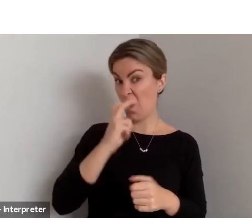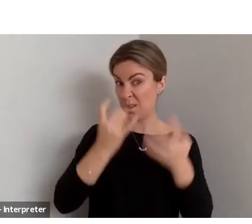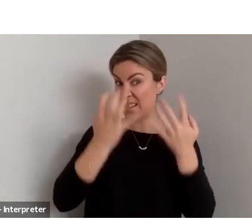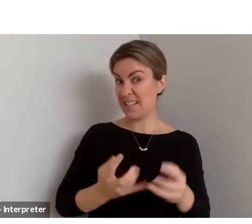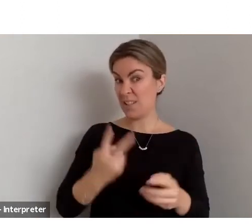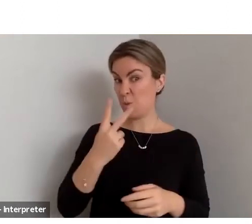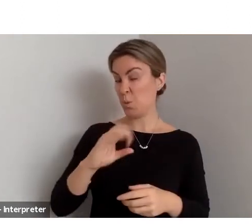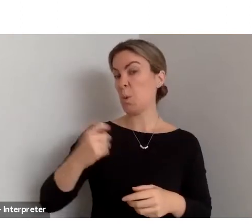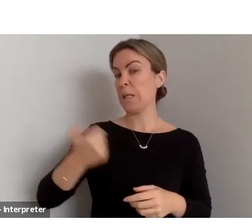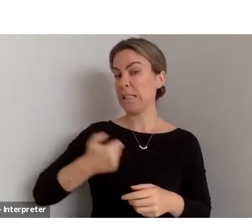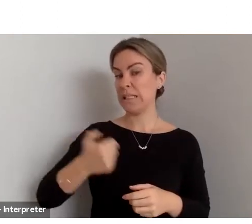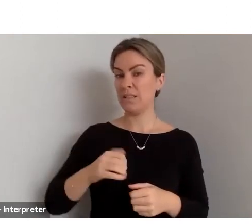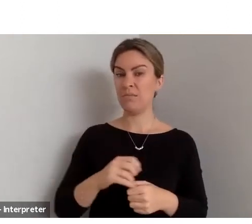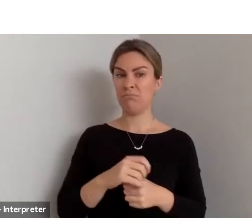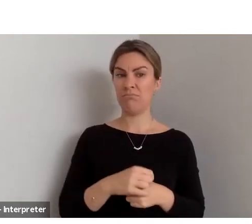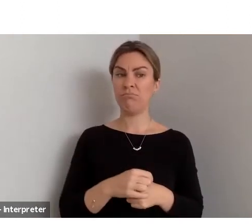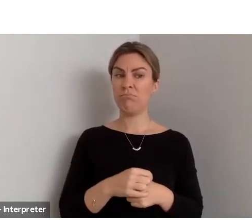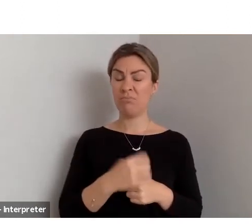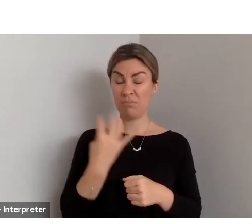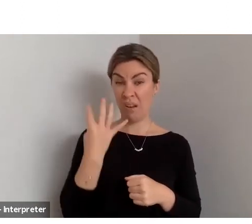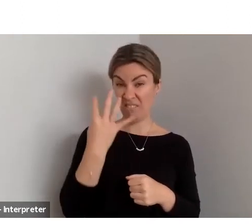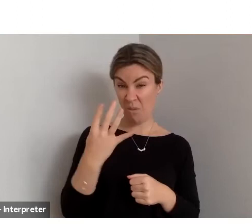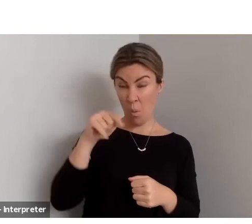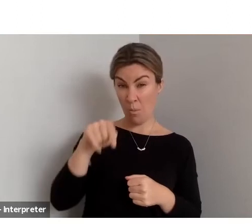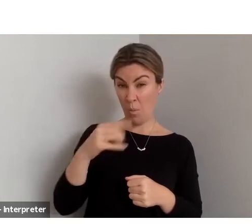That is 4.3 million people, probably more.